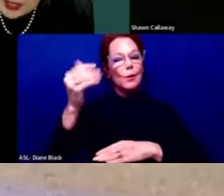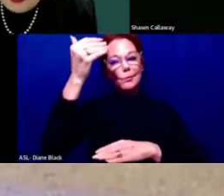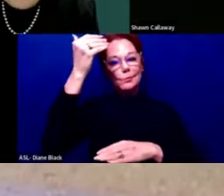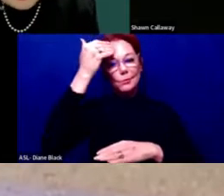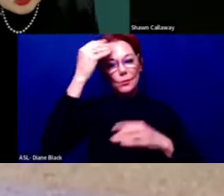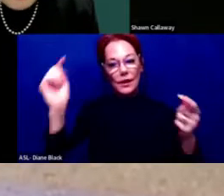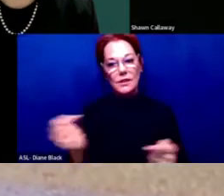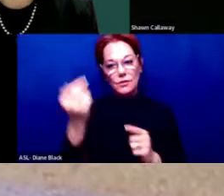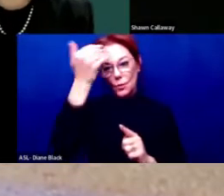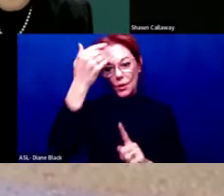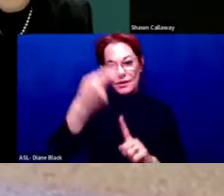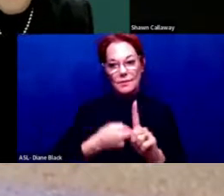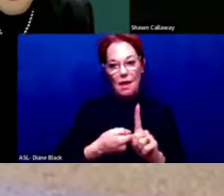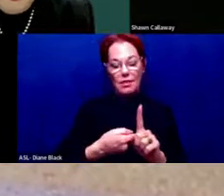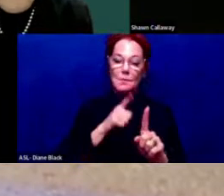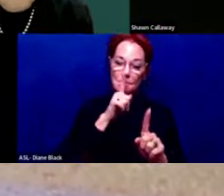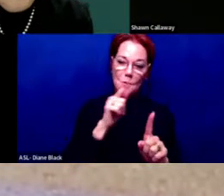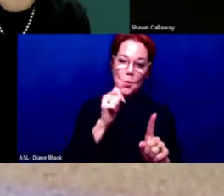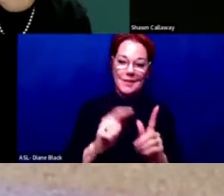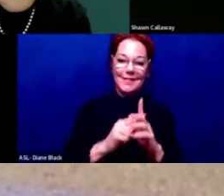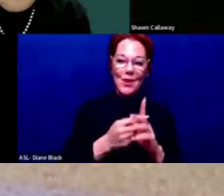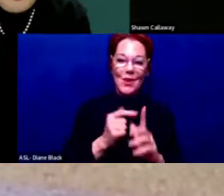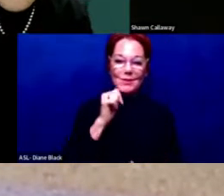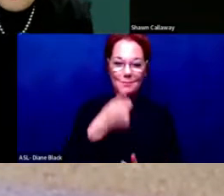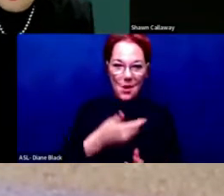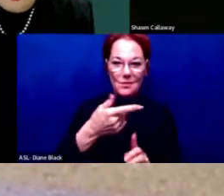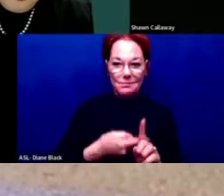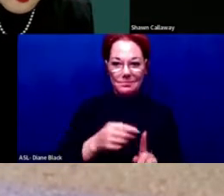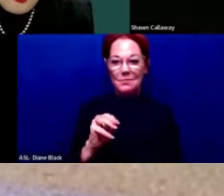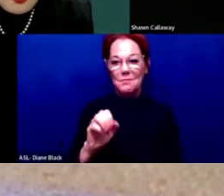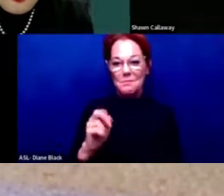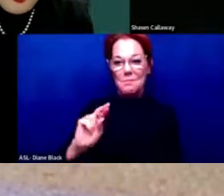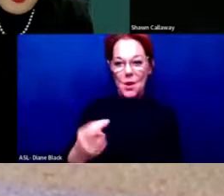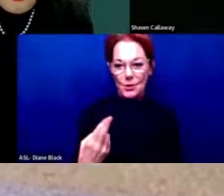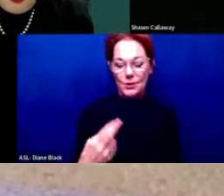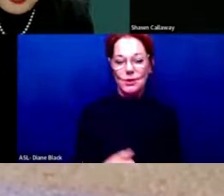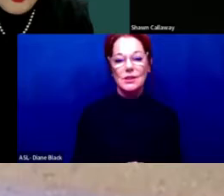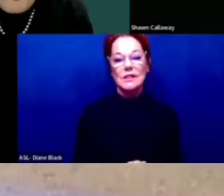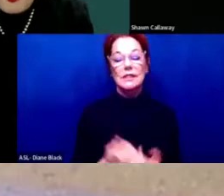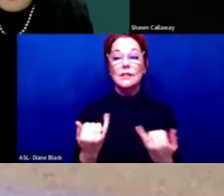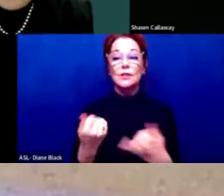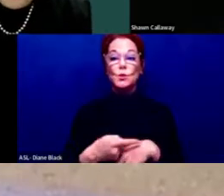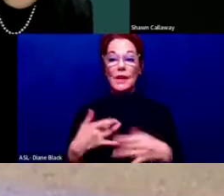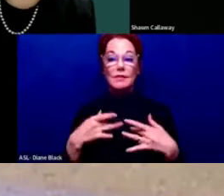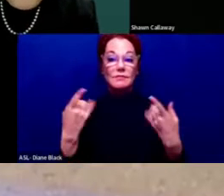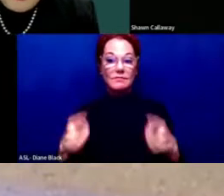a little early but tomorrow is March. During today's event, we'll have sessions on brain